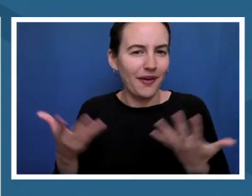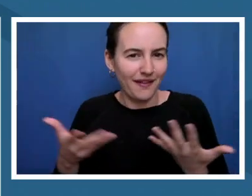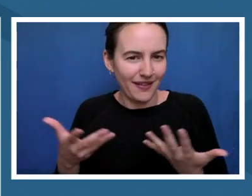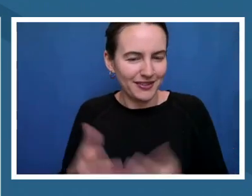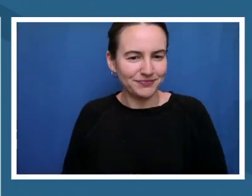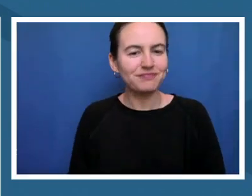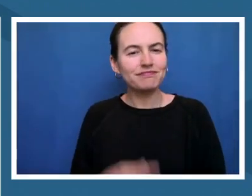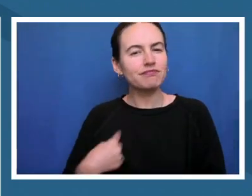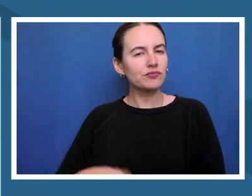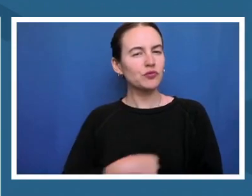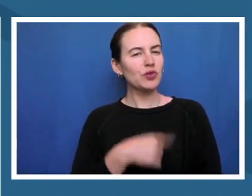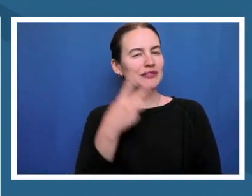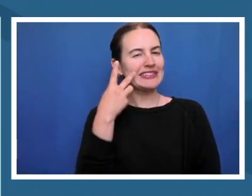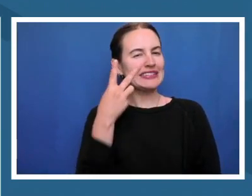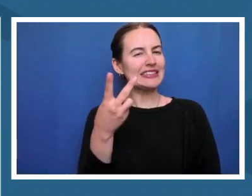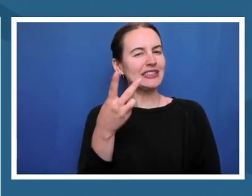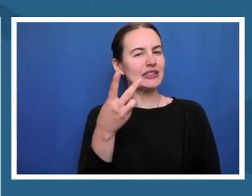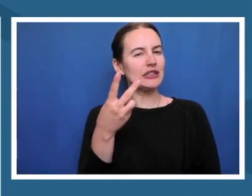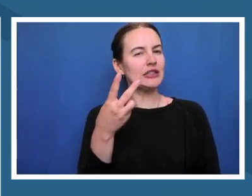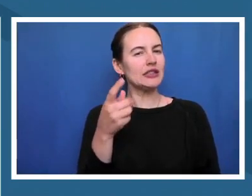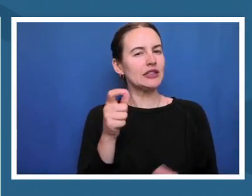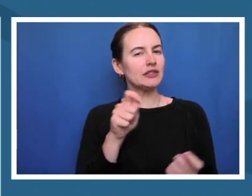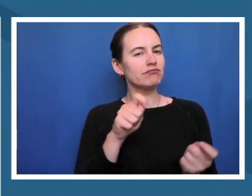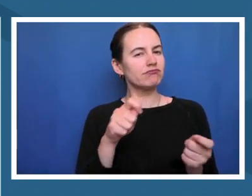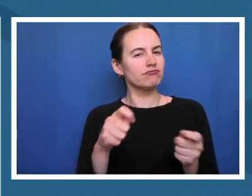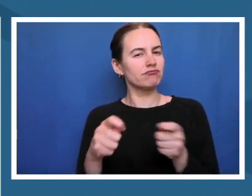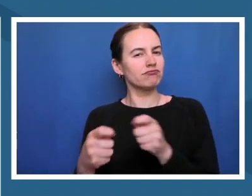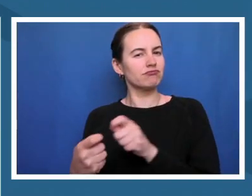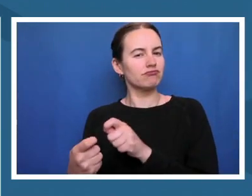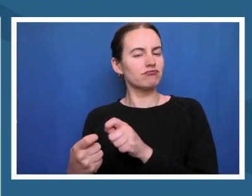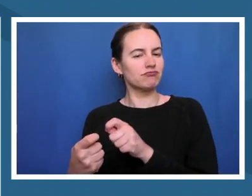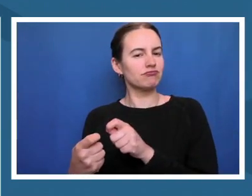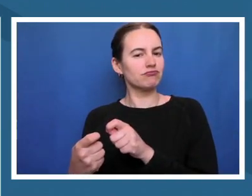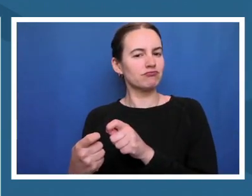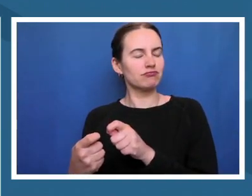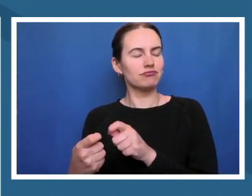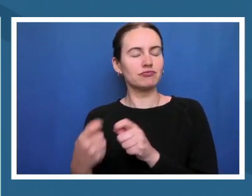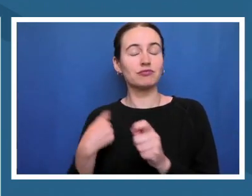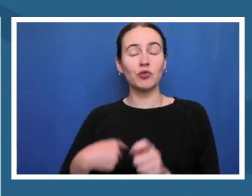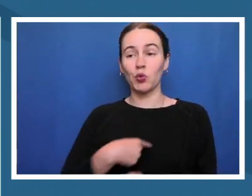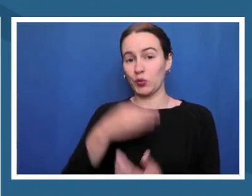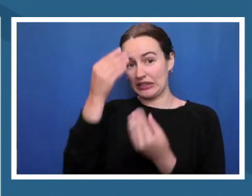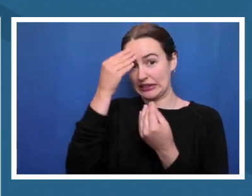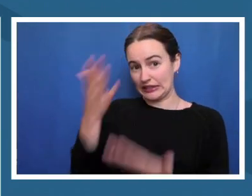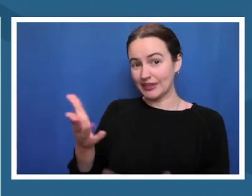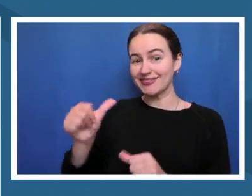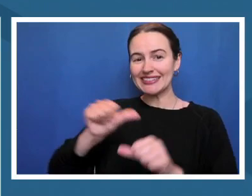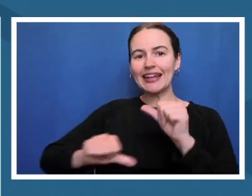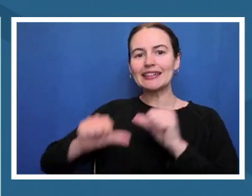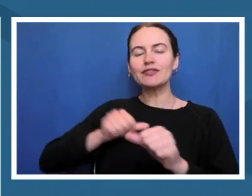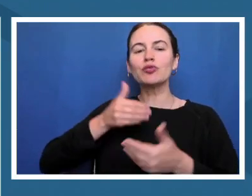in recent years where you know we bring them in we tell them you know it's the